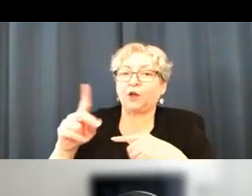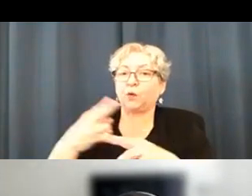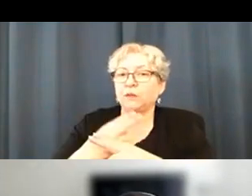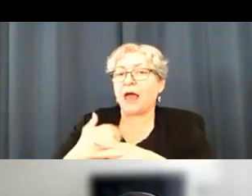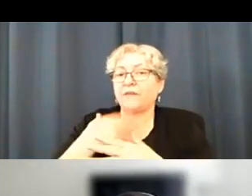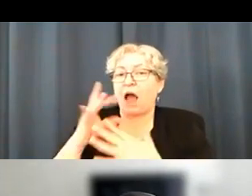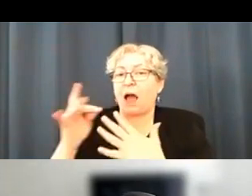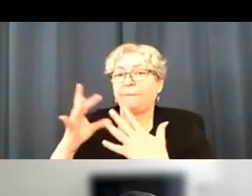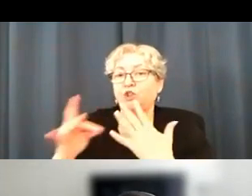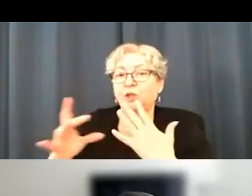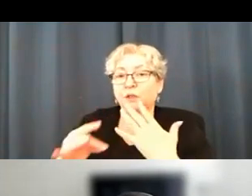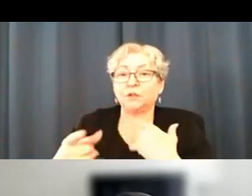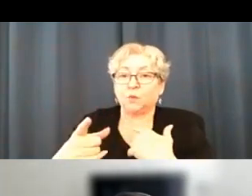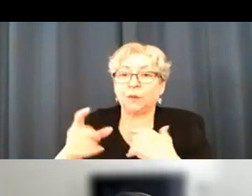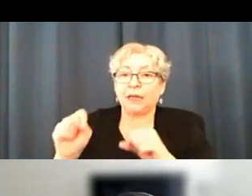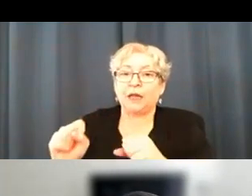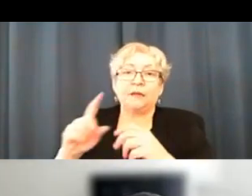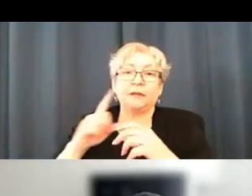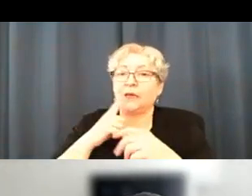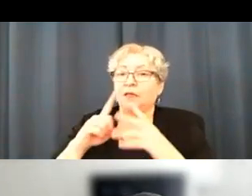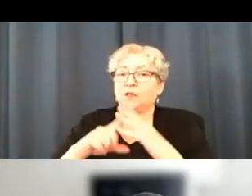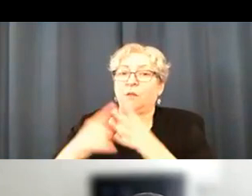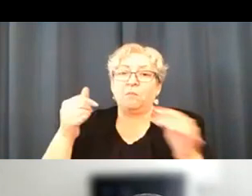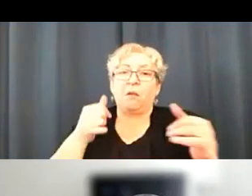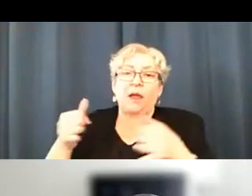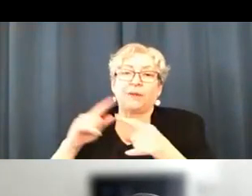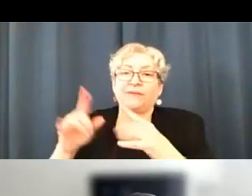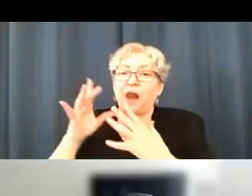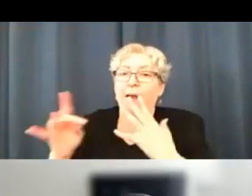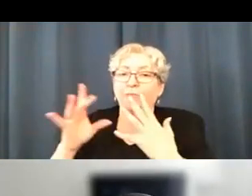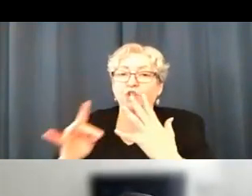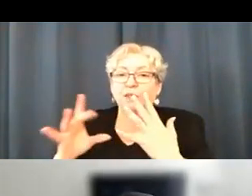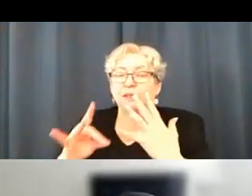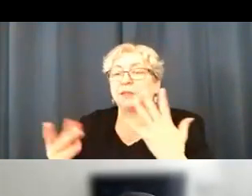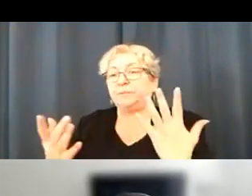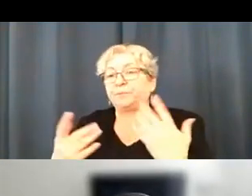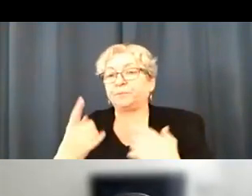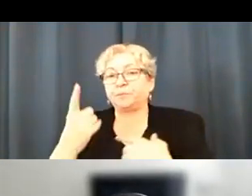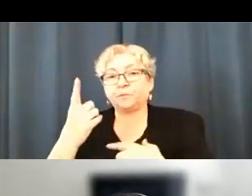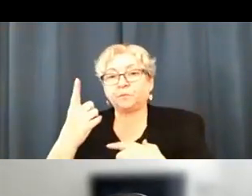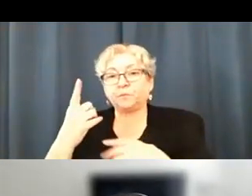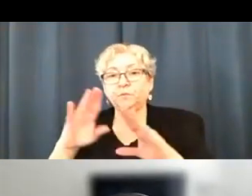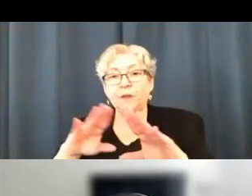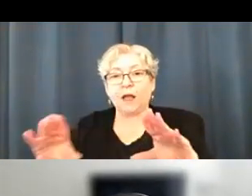And what you can do, is you can just start playing with those options. Maybe for example, one layout for the menu doesn't work,